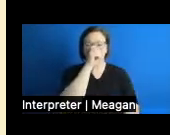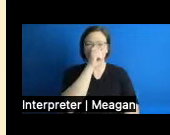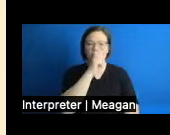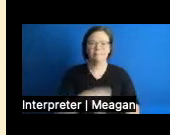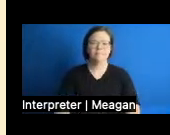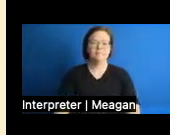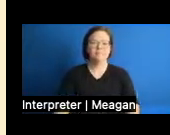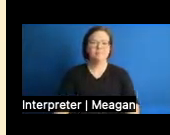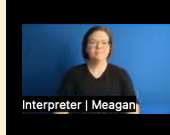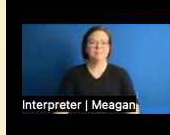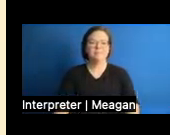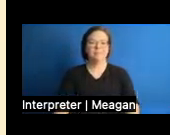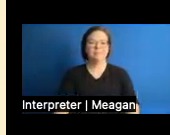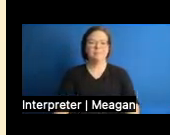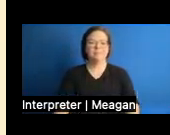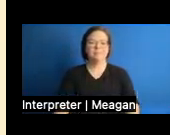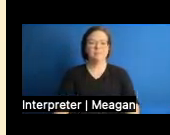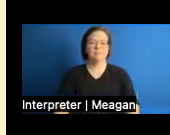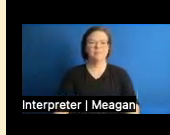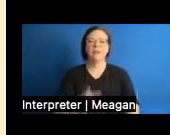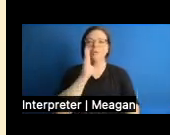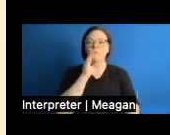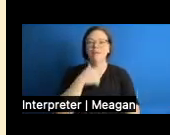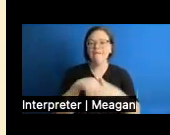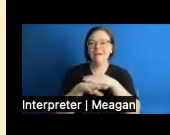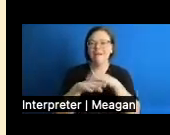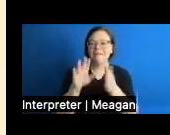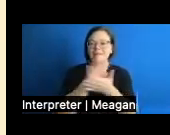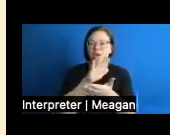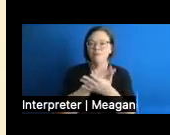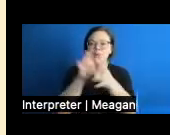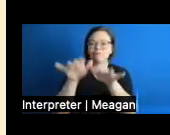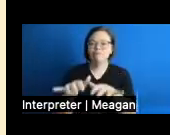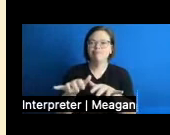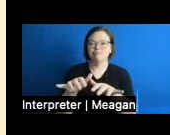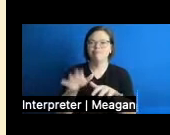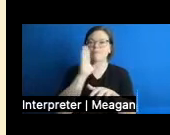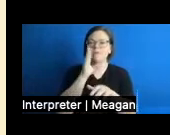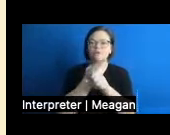and we'll be dropping some access copies for you to use for this workshop in the chat.